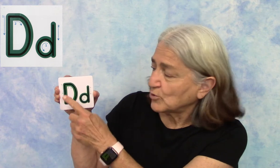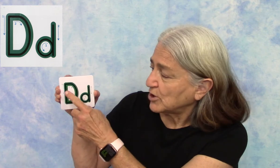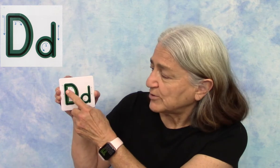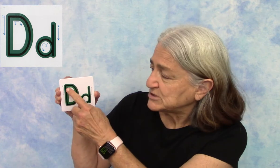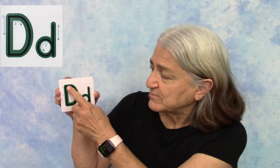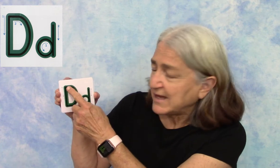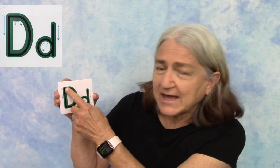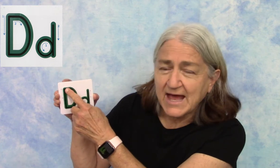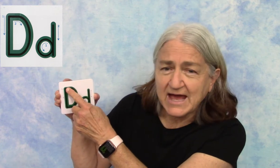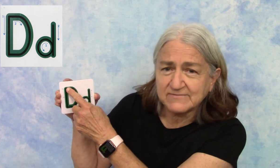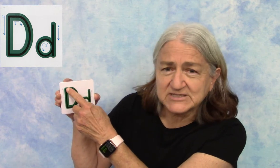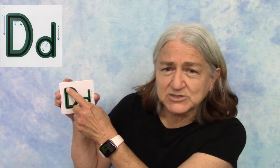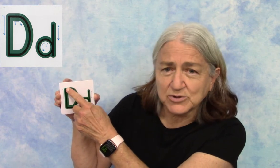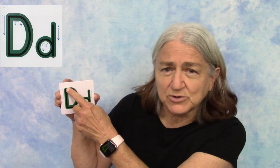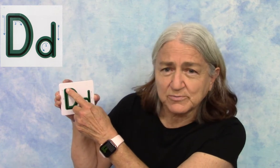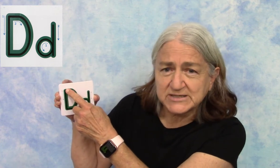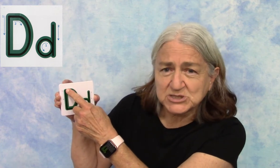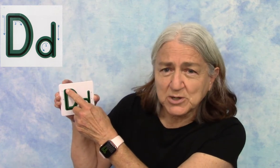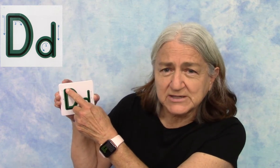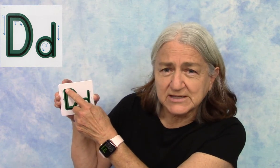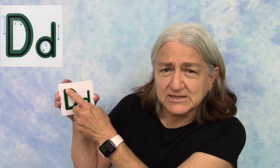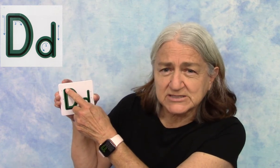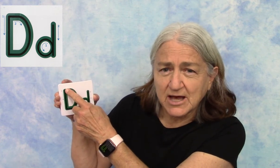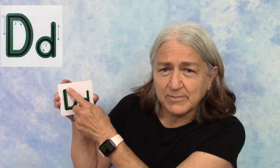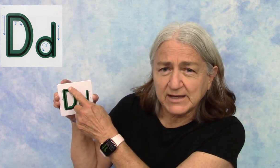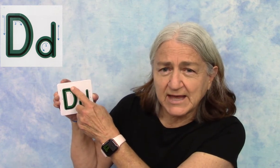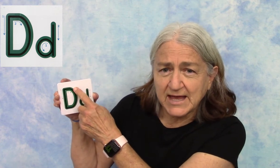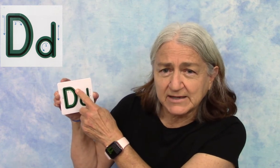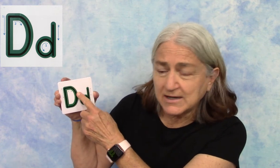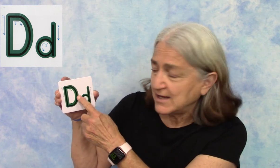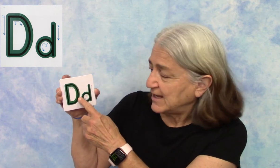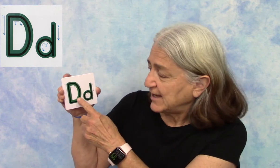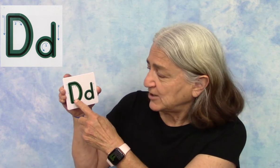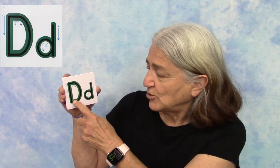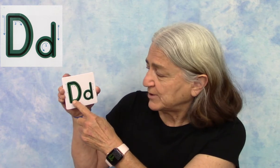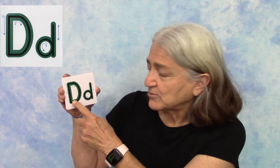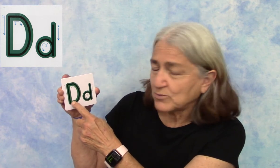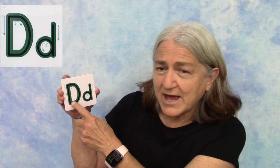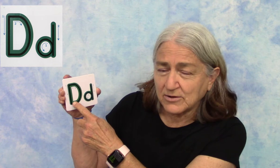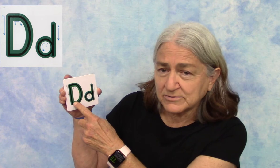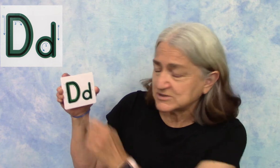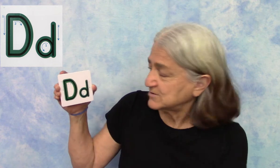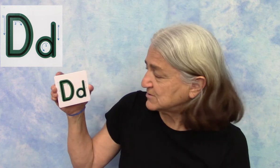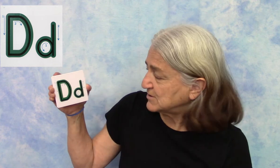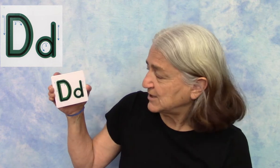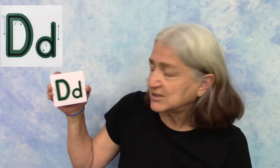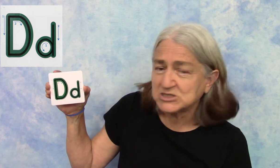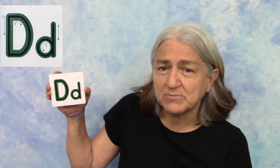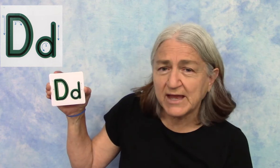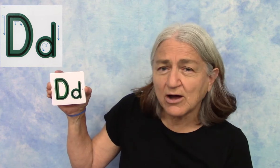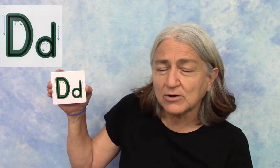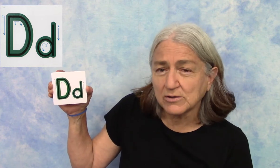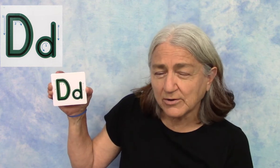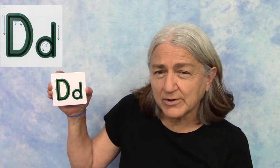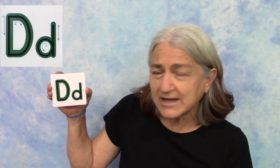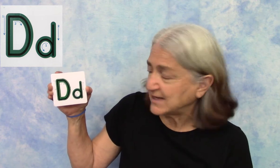going to make a half circle by starting at the top again and going around. To make our lowercase